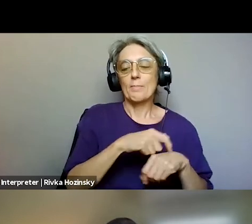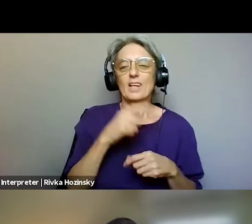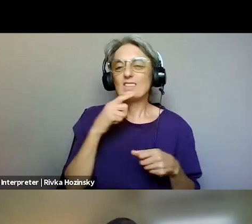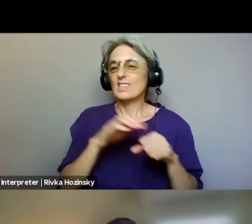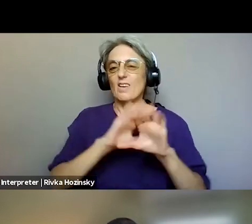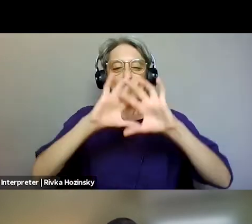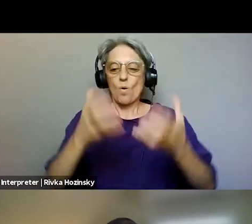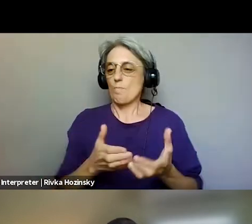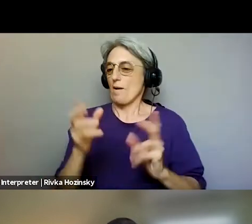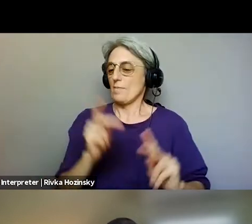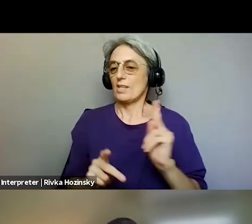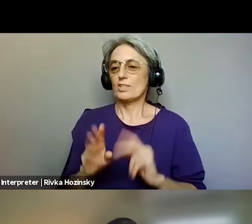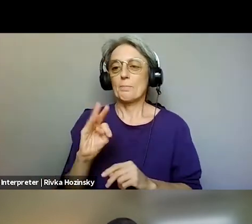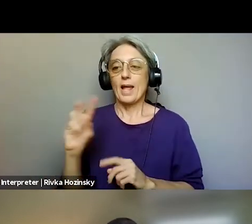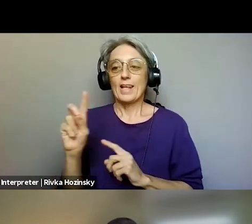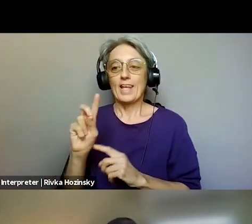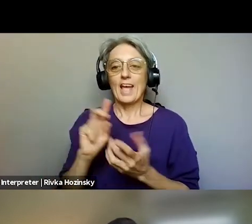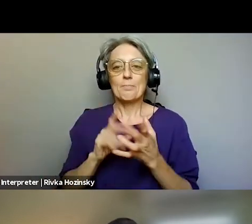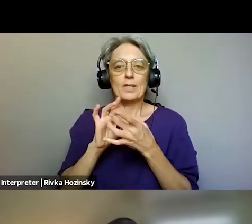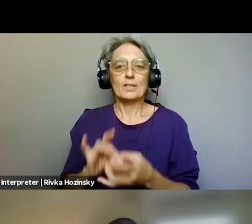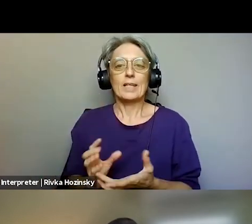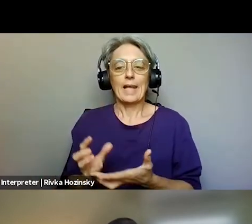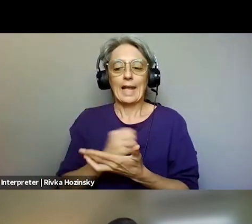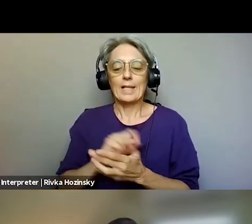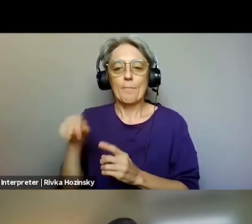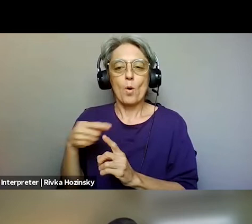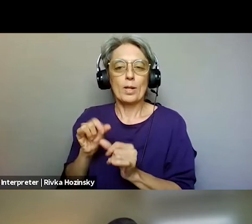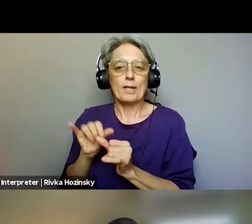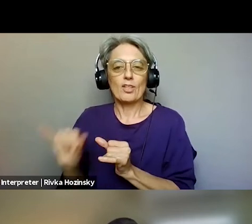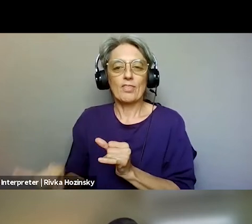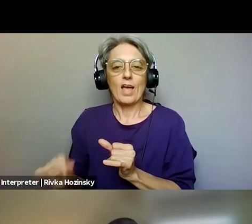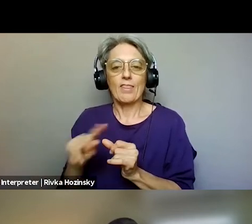low income that’s only a subset of the disabled population. But when we think about policy, we can